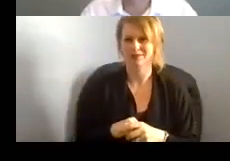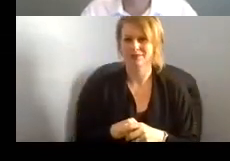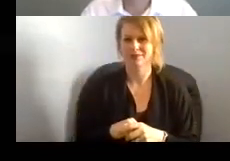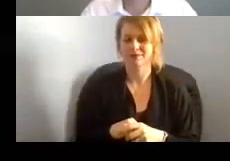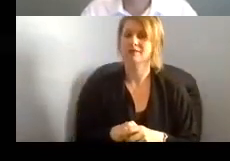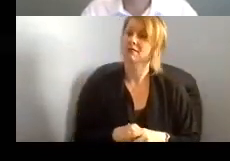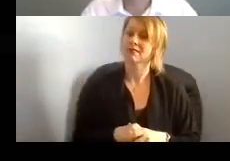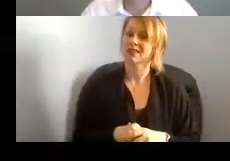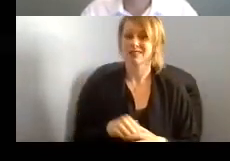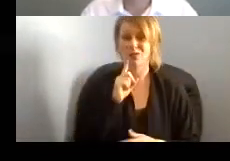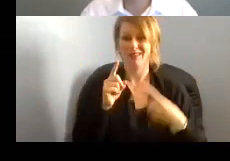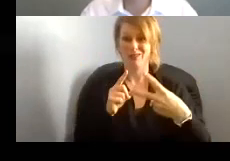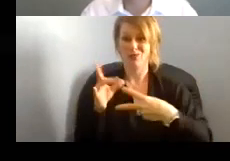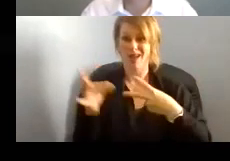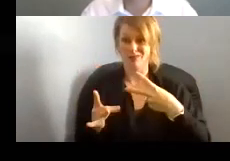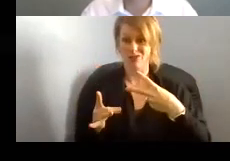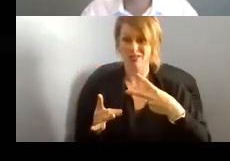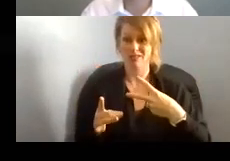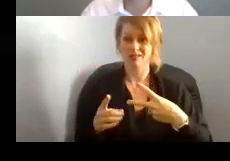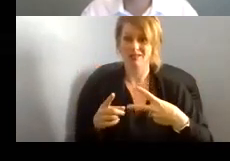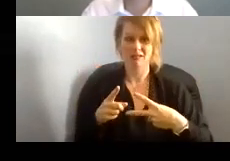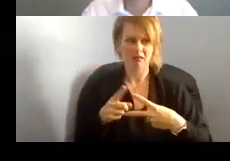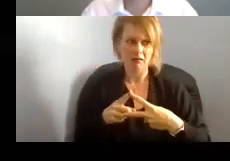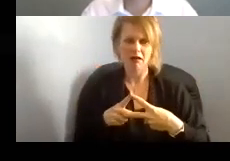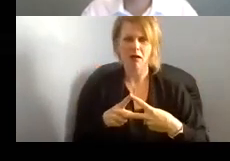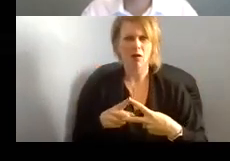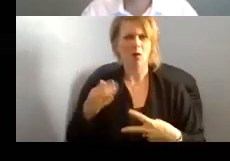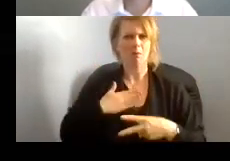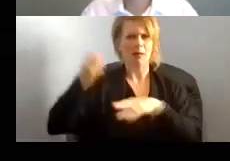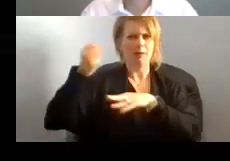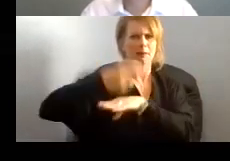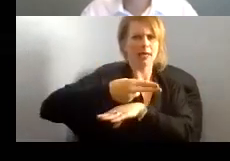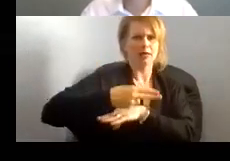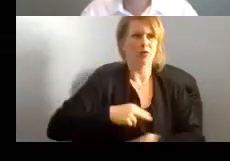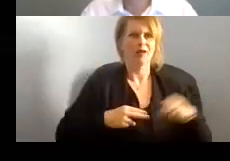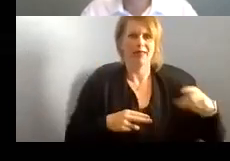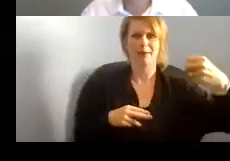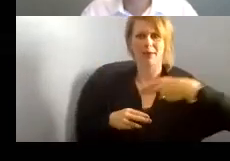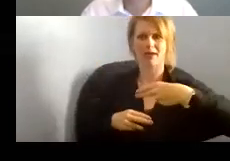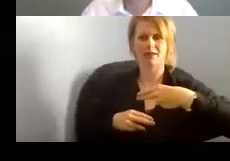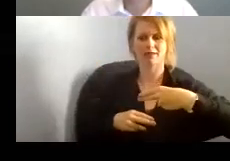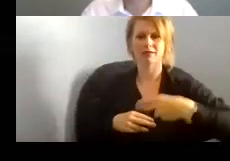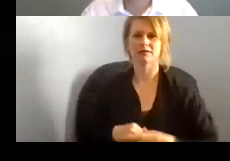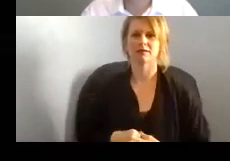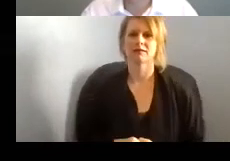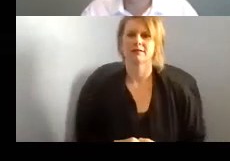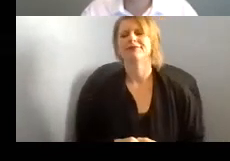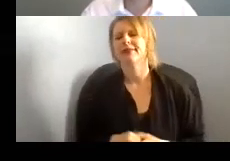For example, a child experiences the death of a family member, and you comment, well, my dog died this week, and I understand.